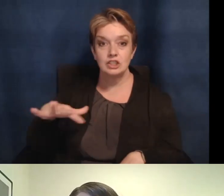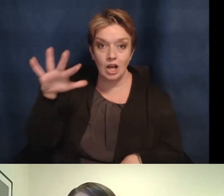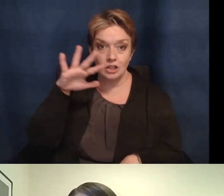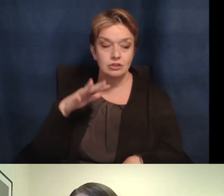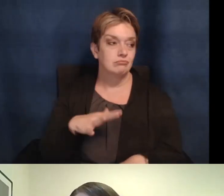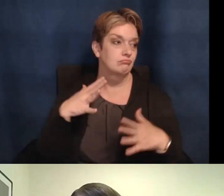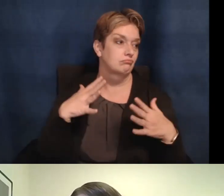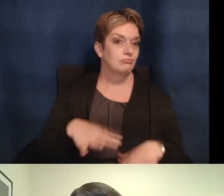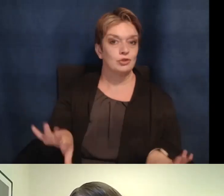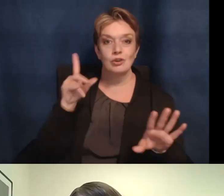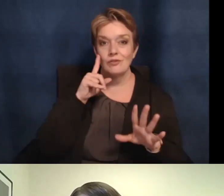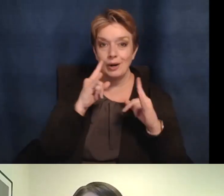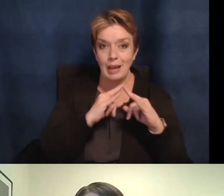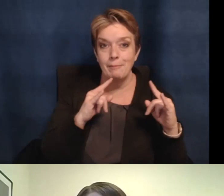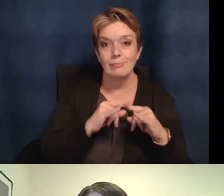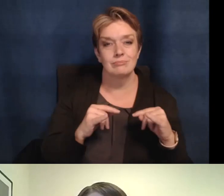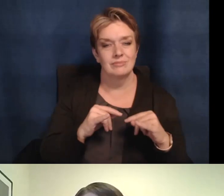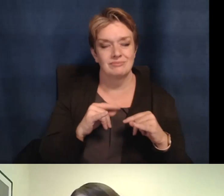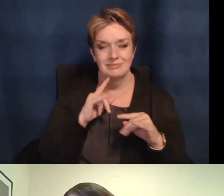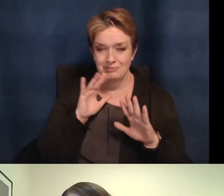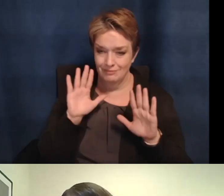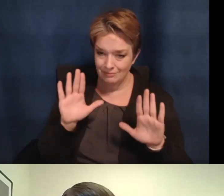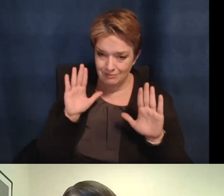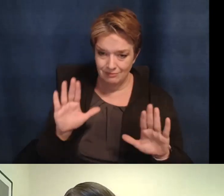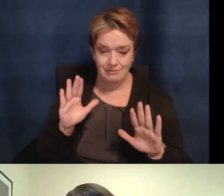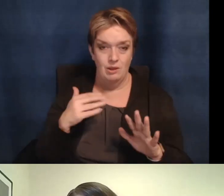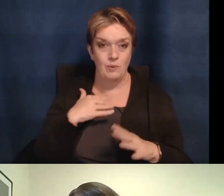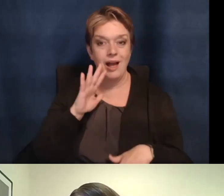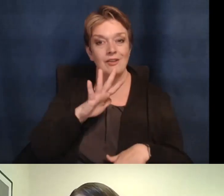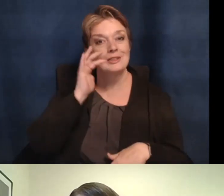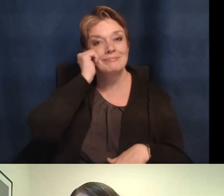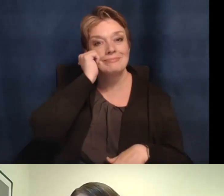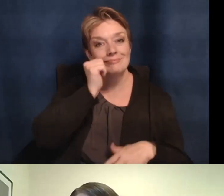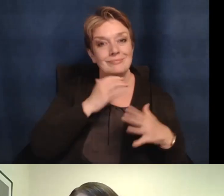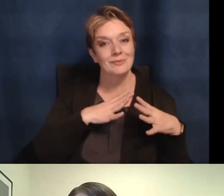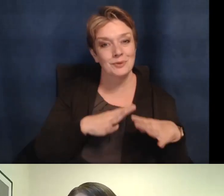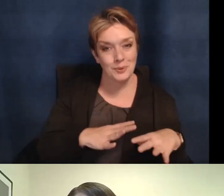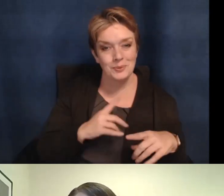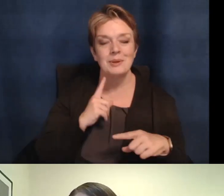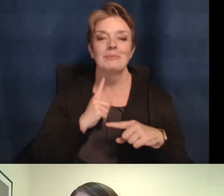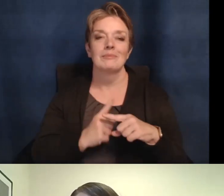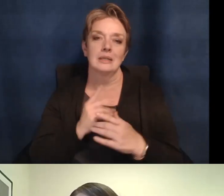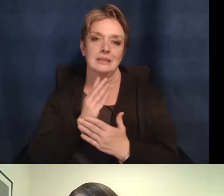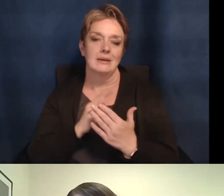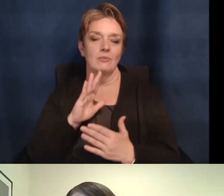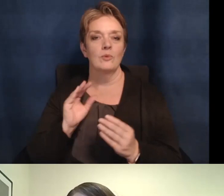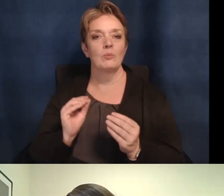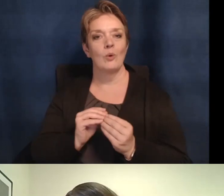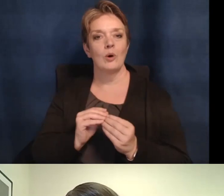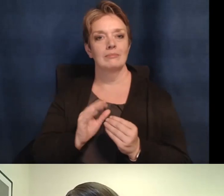And so it's incredible that we have her day-to-day clothes, but we also have some of her more styled clothes